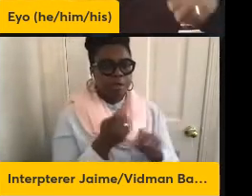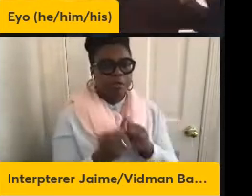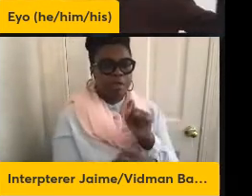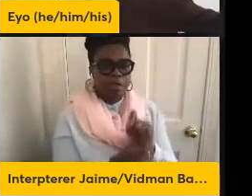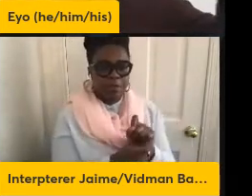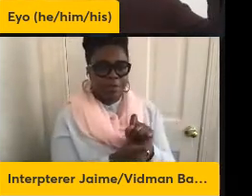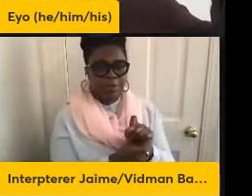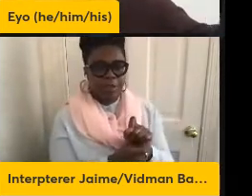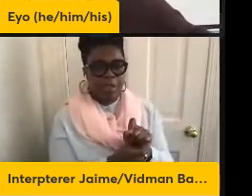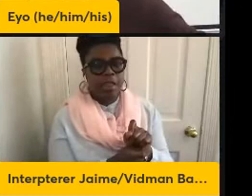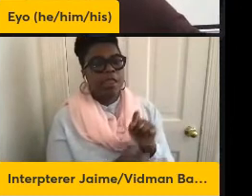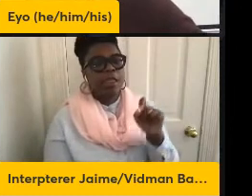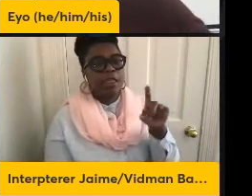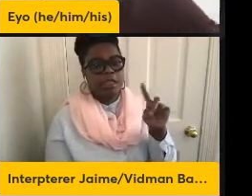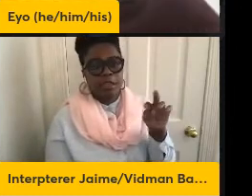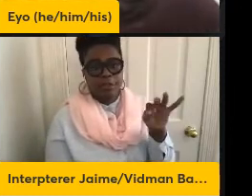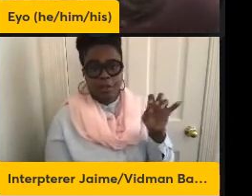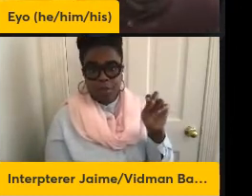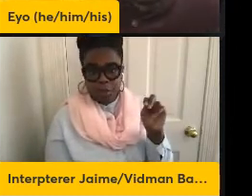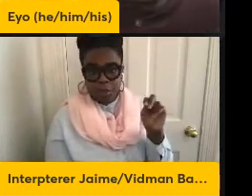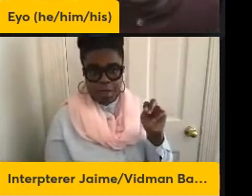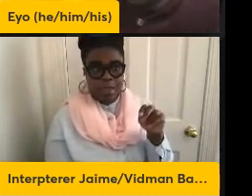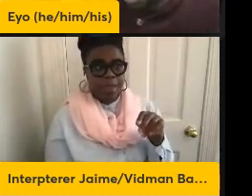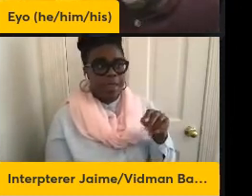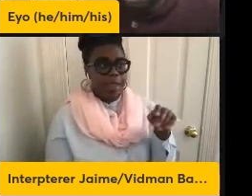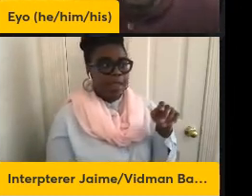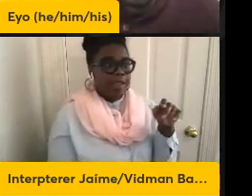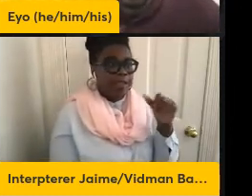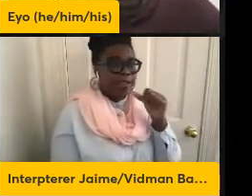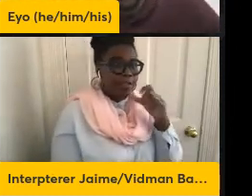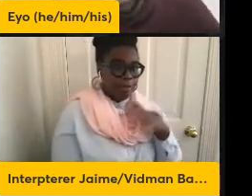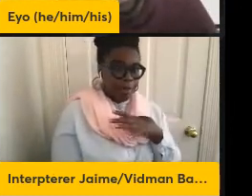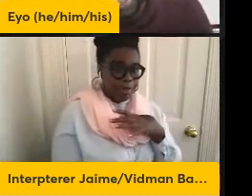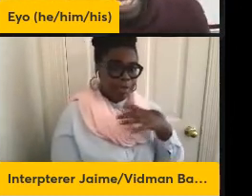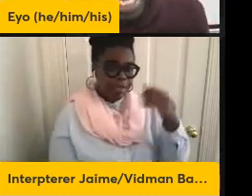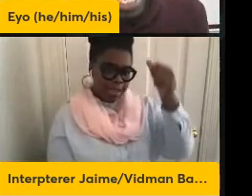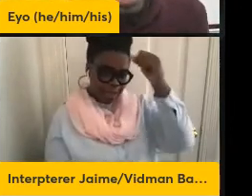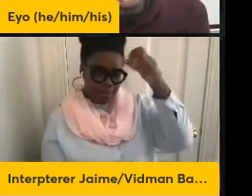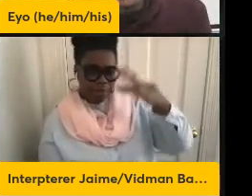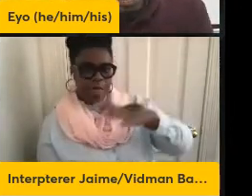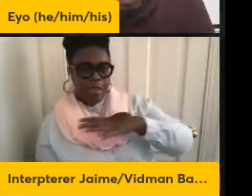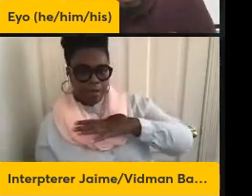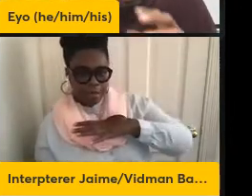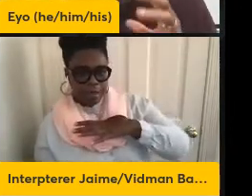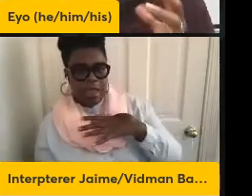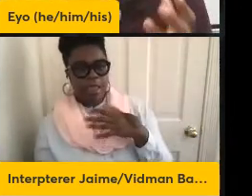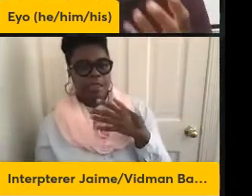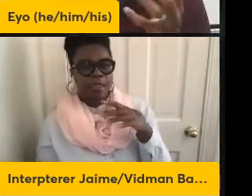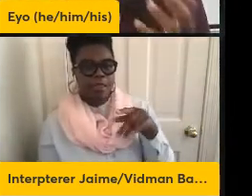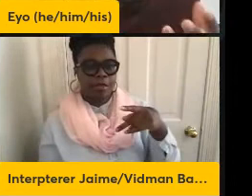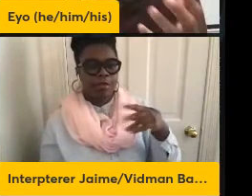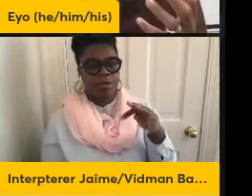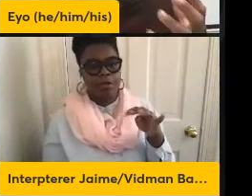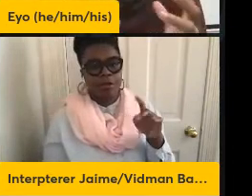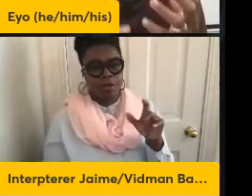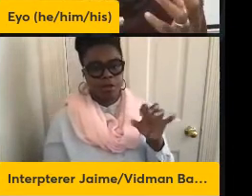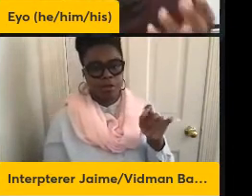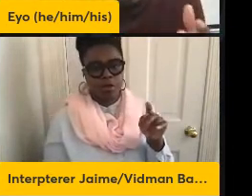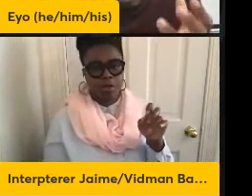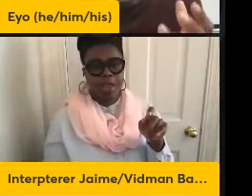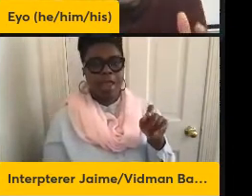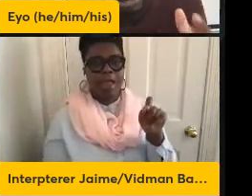females in the striatum and in males in the prefrontal cortex. And then also to look at the transcriptional profile profile of